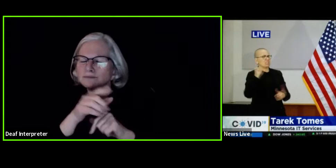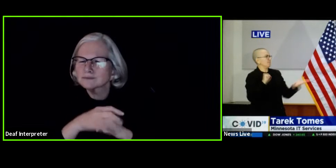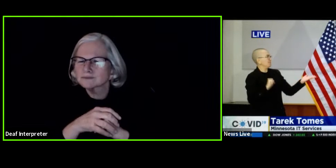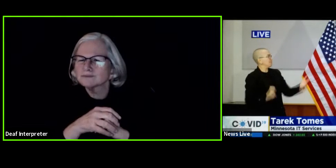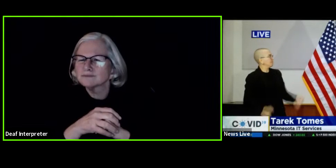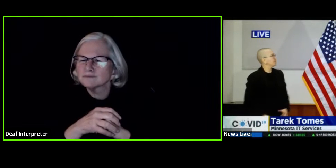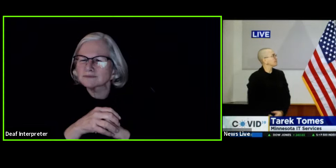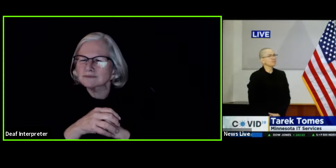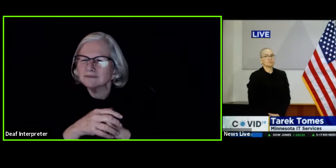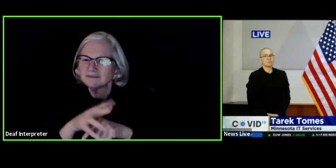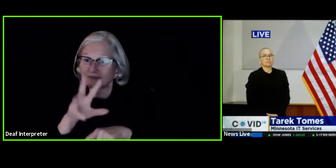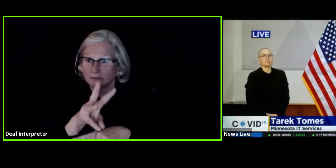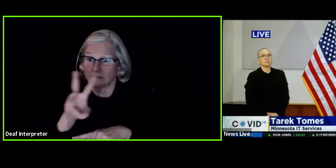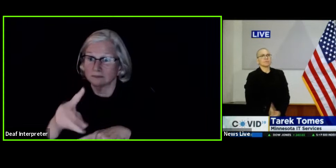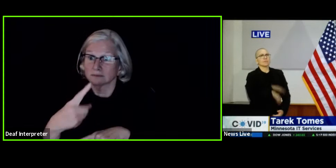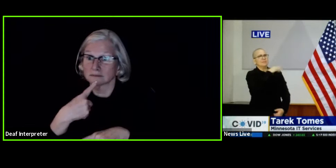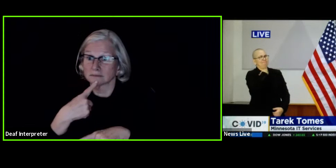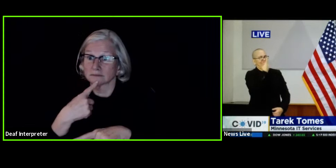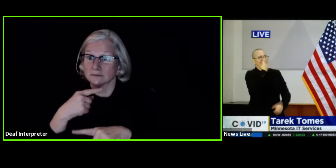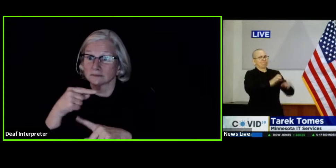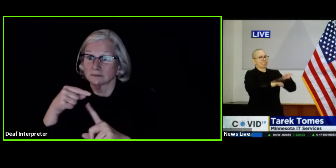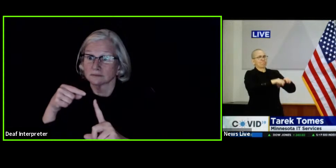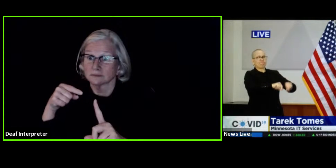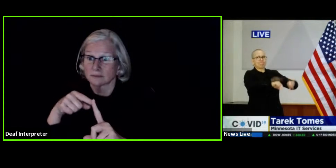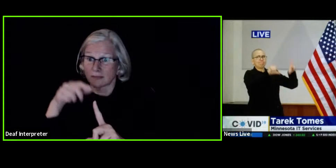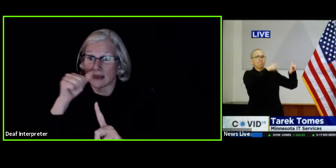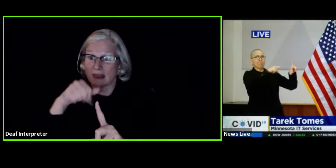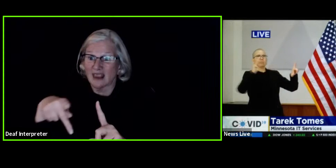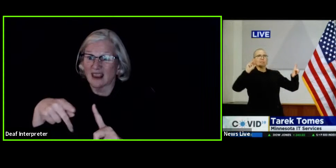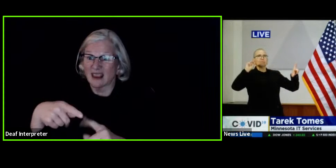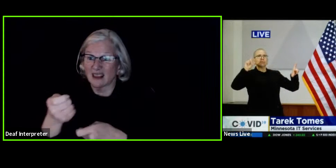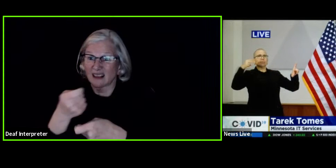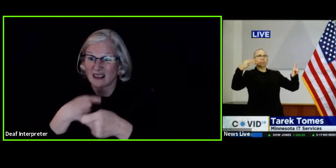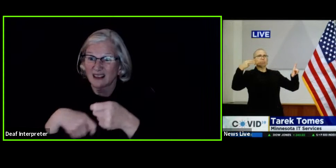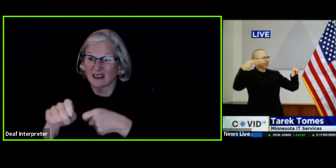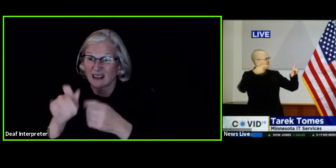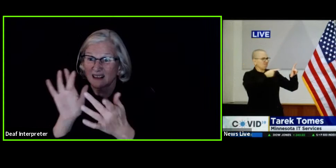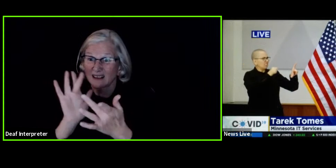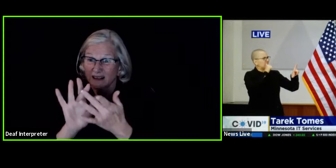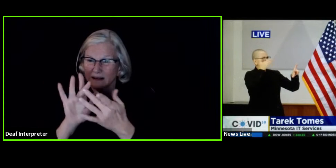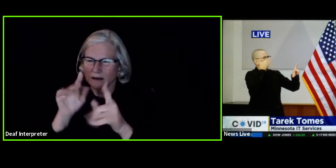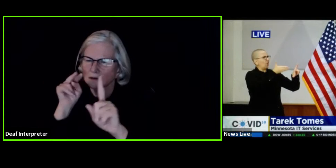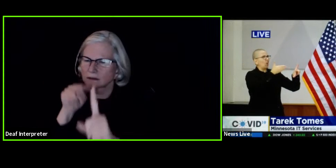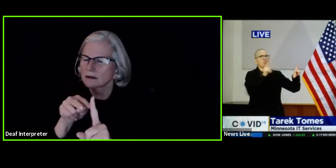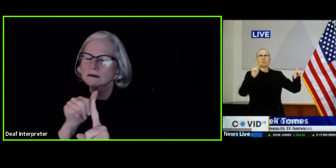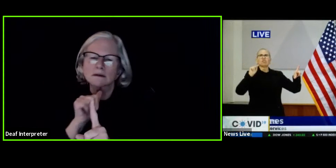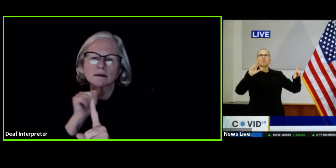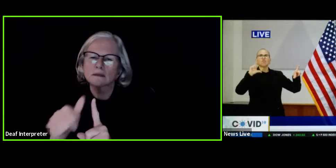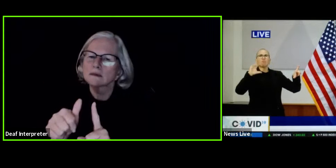NOT CONTACT -- REPLACING CONTACT TRACING. BUT LAST WEEK COMMISSIONER MALCOLM HAD SAID THAT OUR CONCENTRATIONS ARE -- CONTACT TRACERS